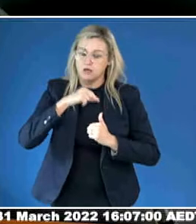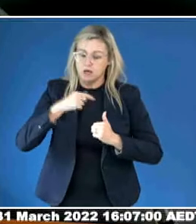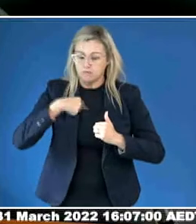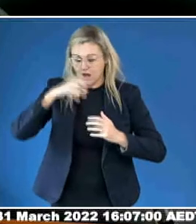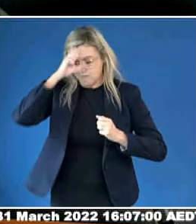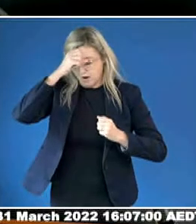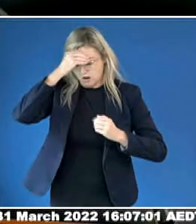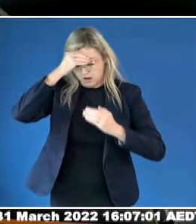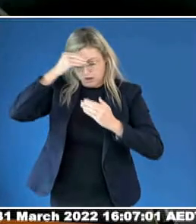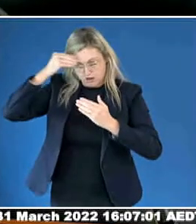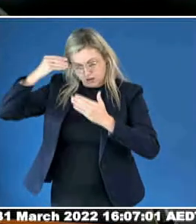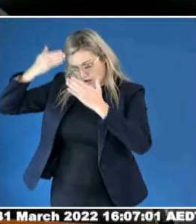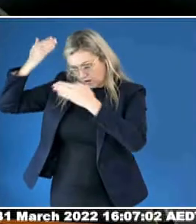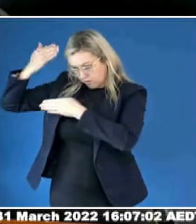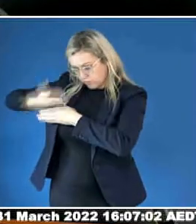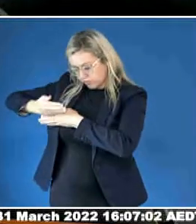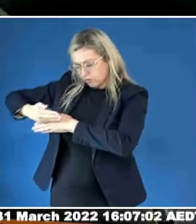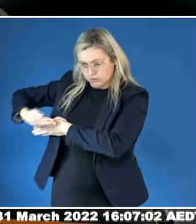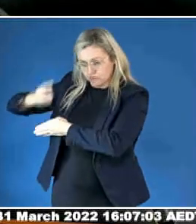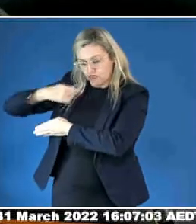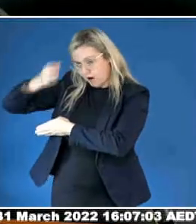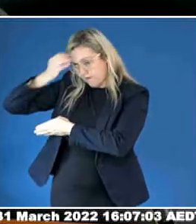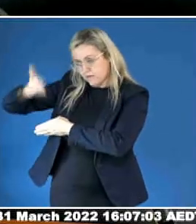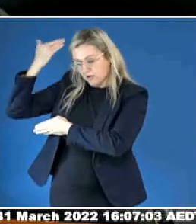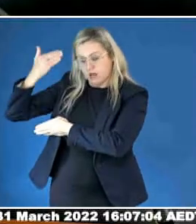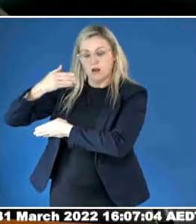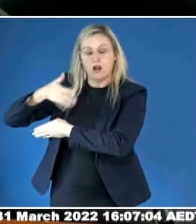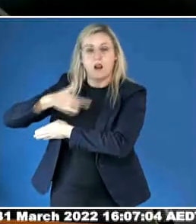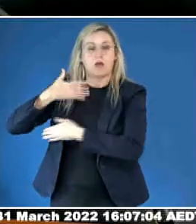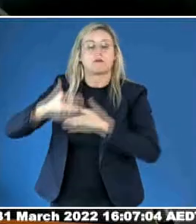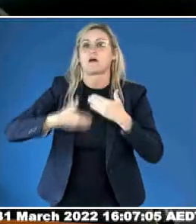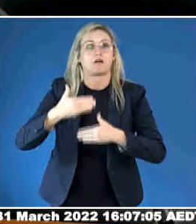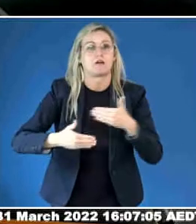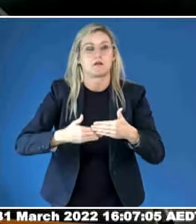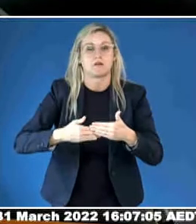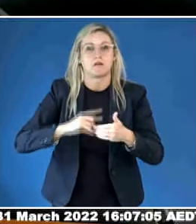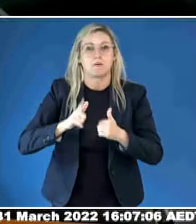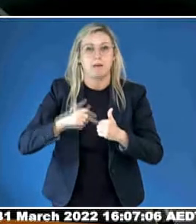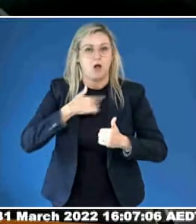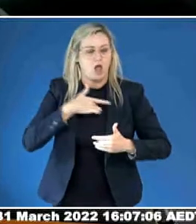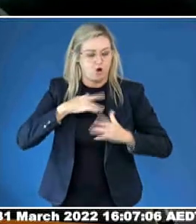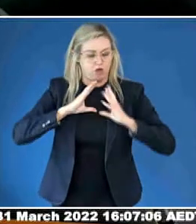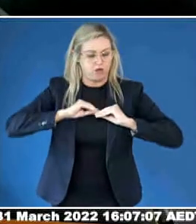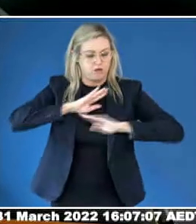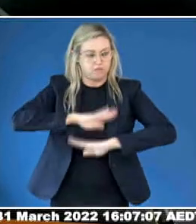I completely shut down afterwards and when I was unable to tell anyone what happened. I do remember getting in trouble for destroying all of my dolls.